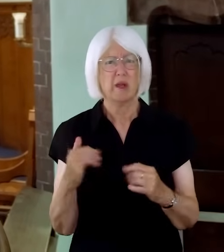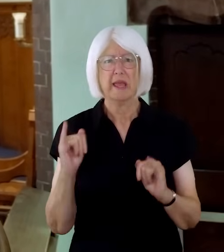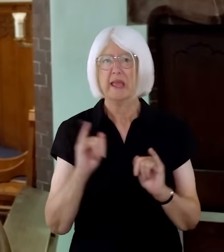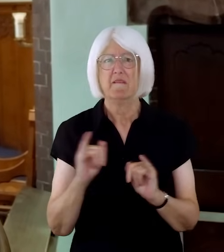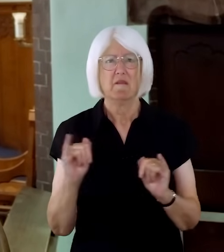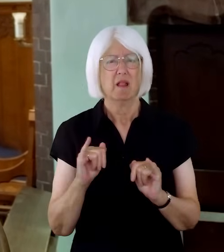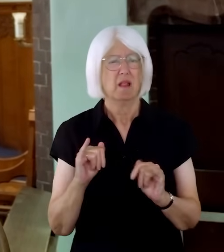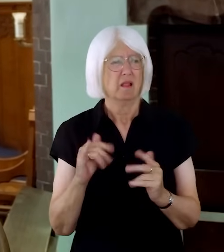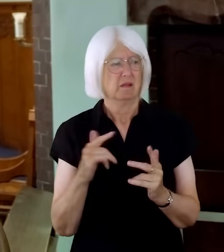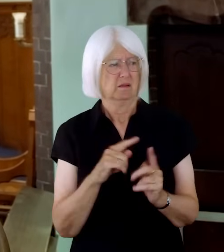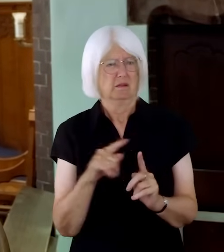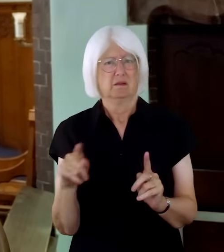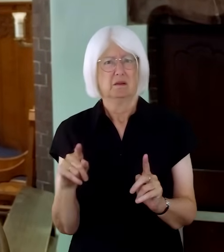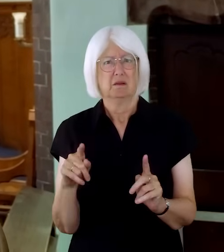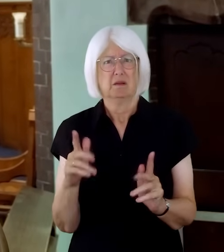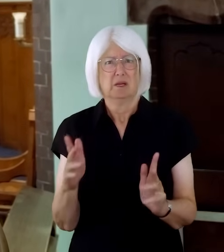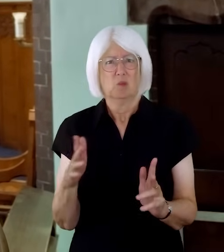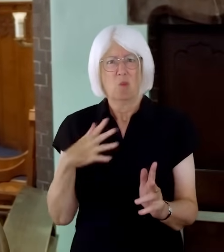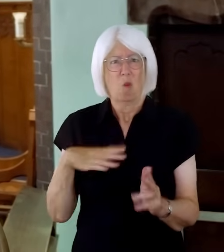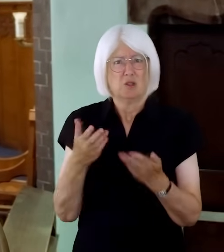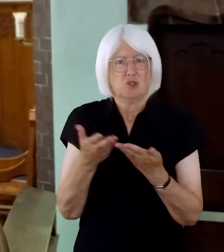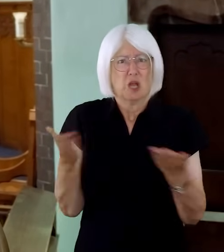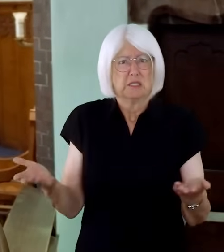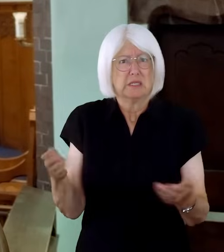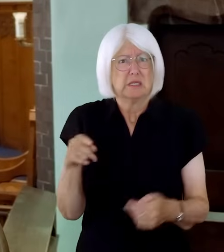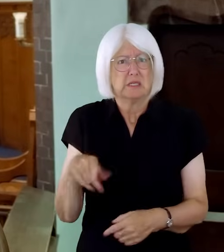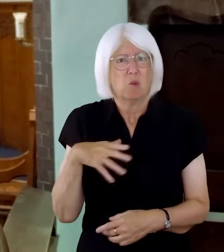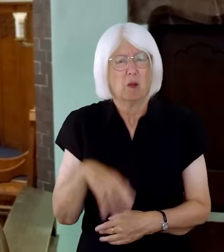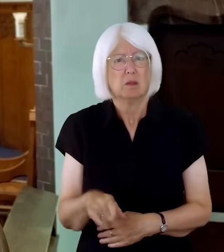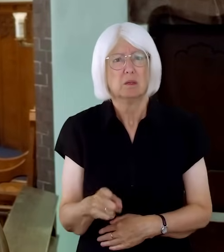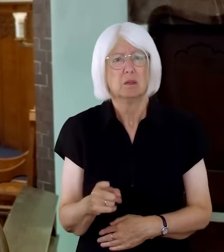and evil and we seek after justice.